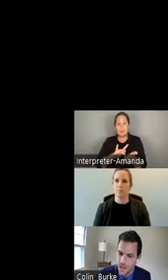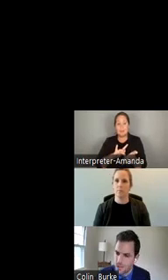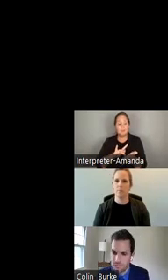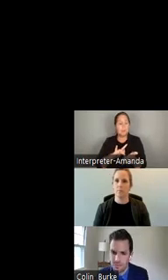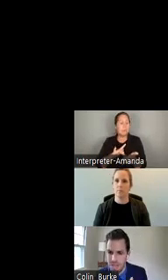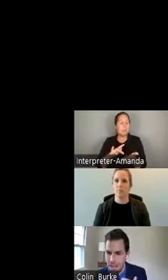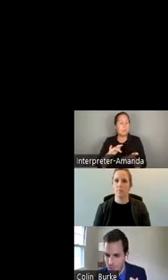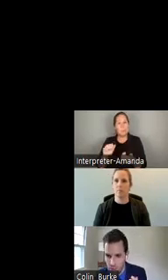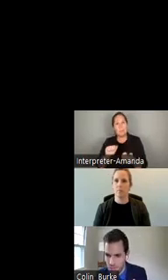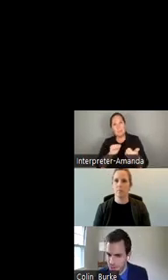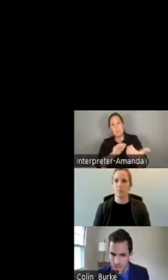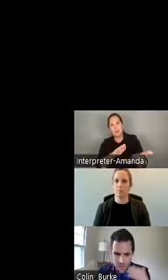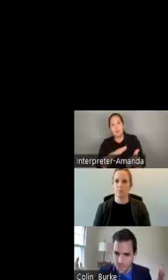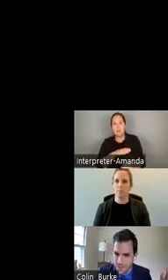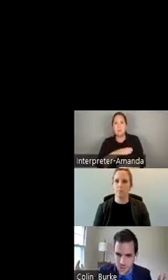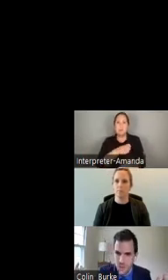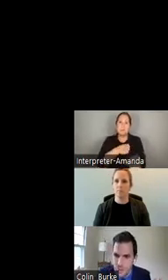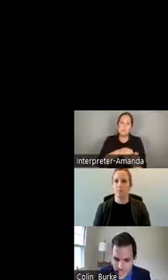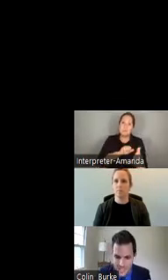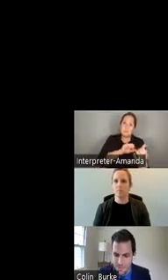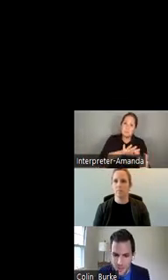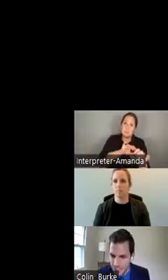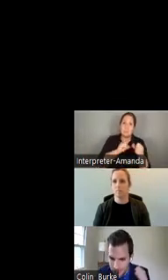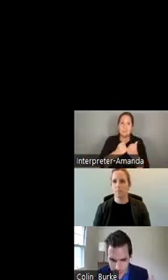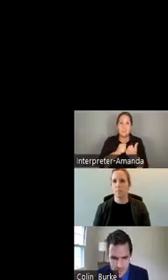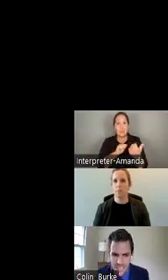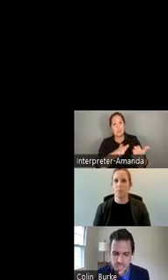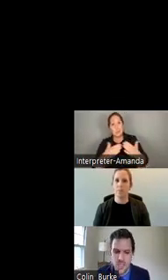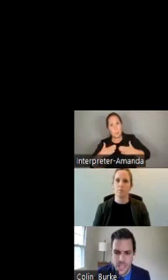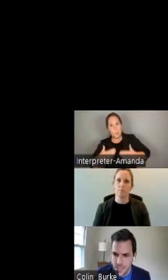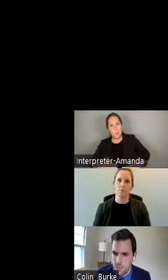model from an anthropological model from a just humanistic model like just being as curious as